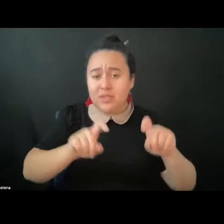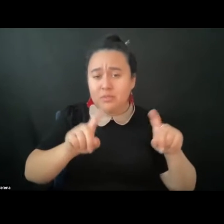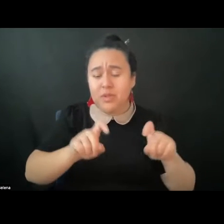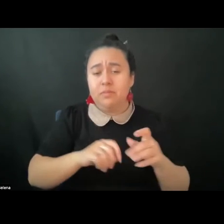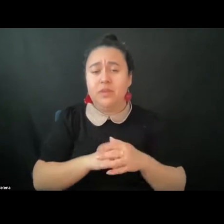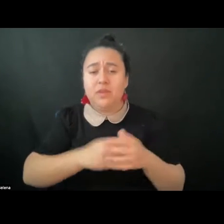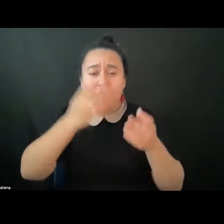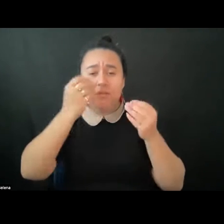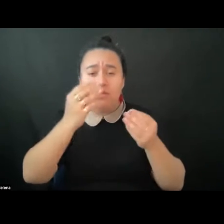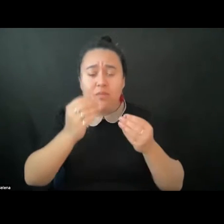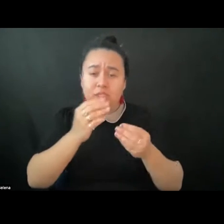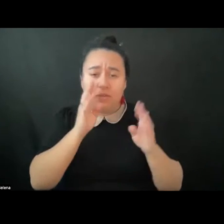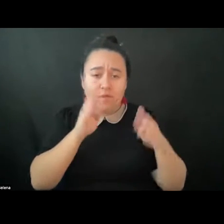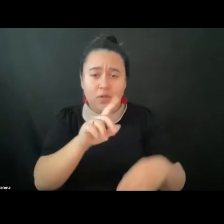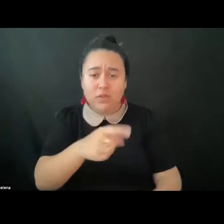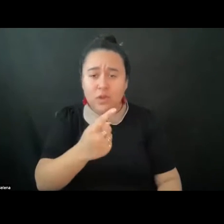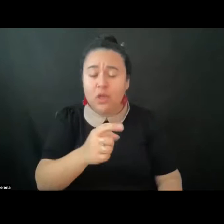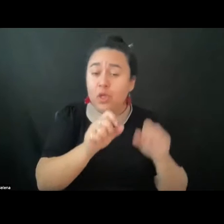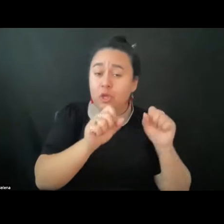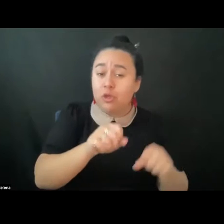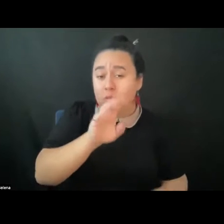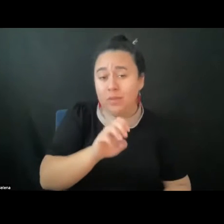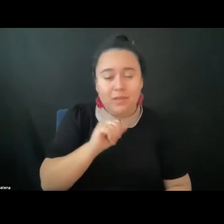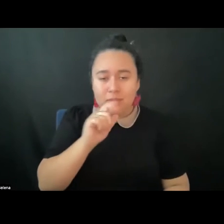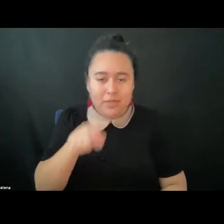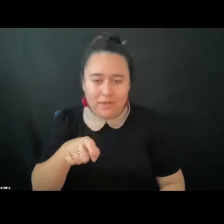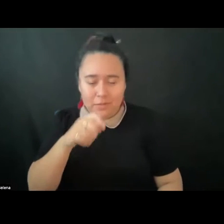But it doesn't have to be.